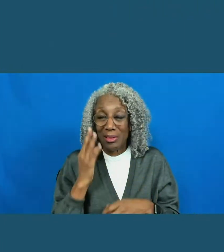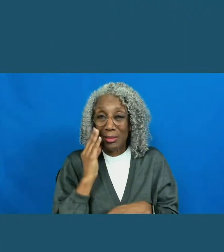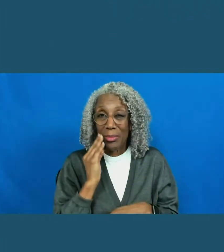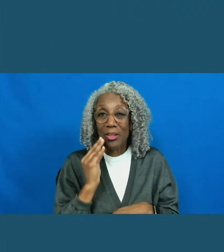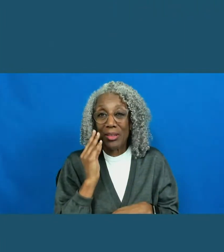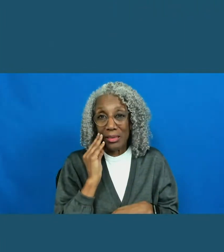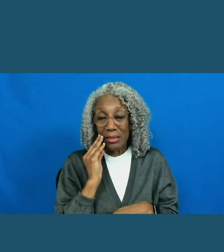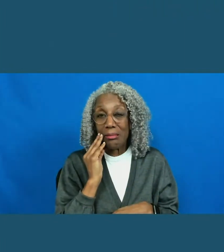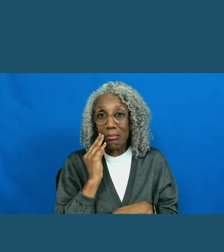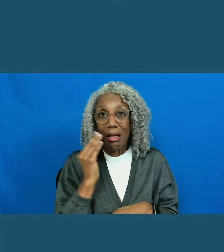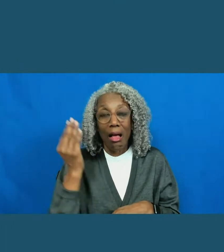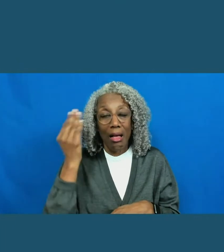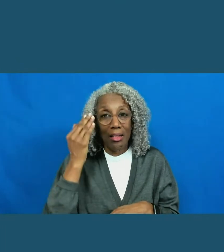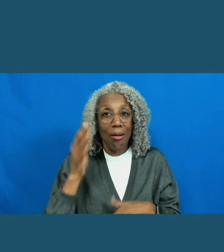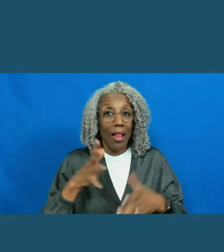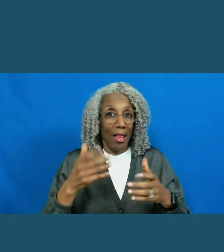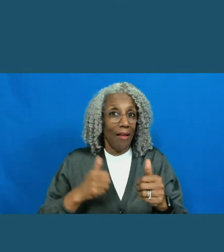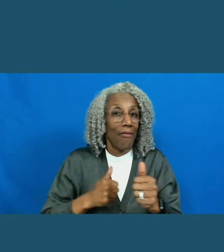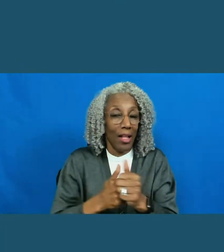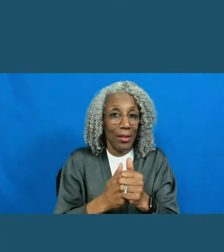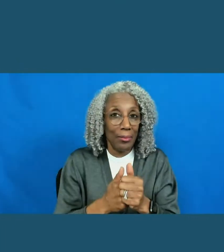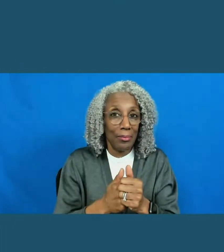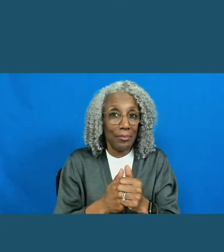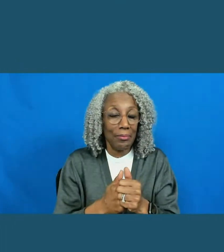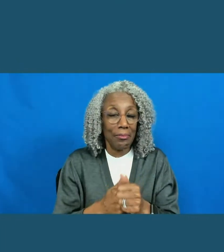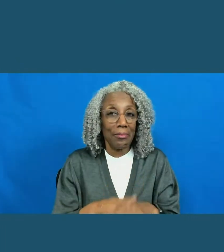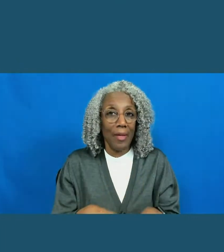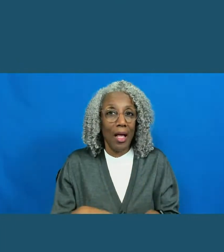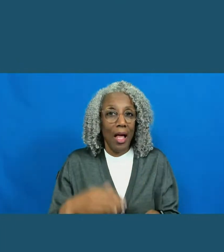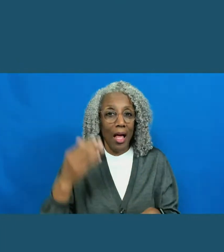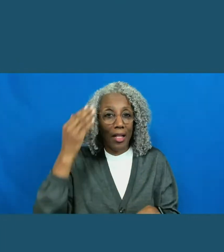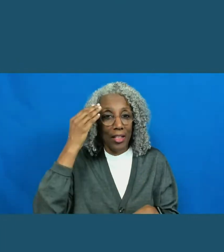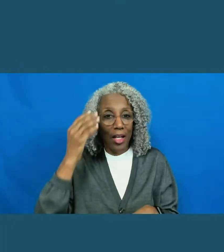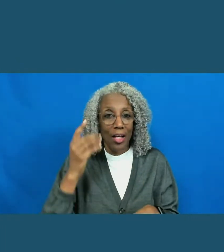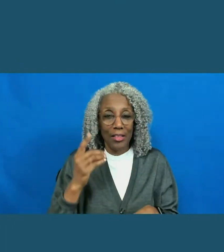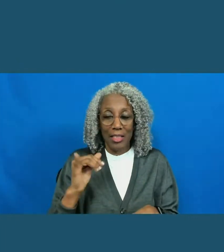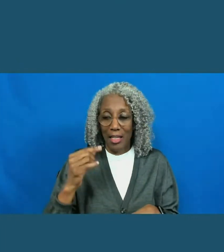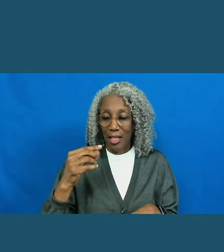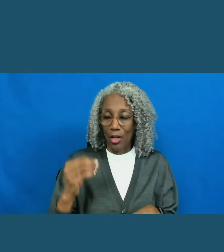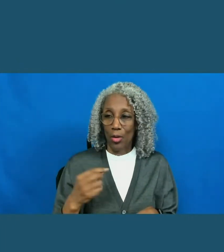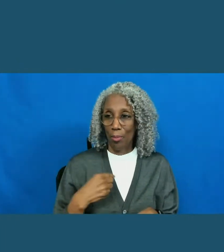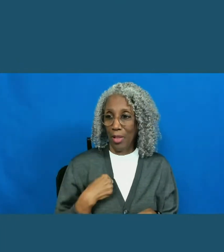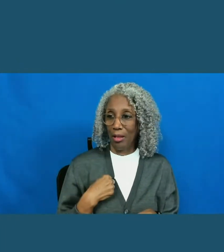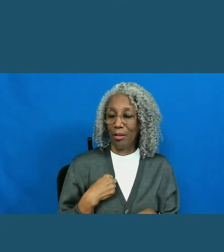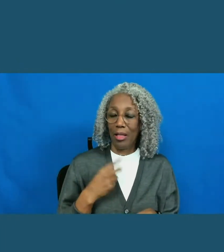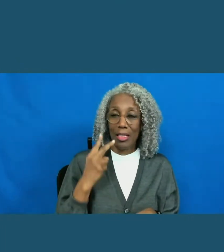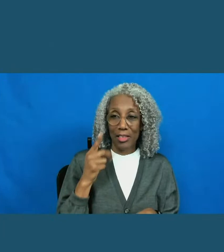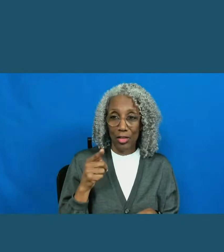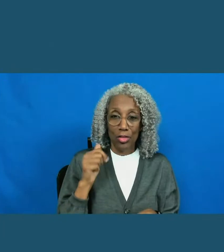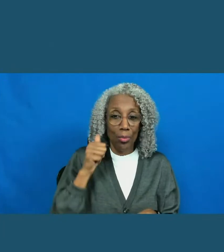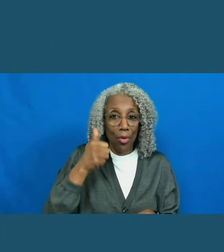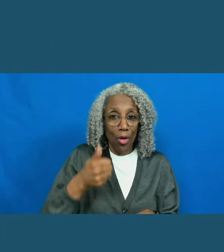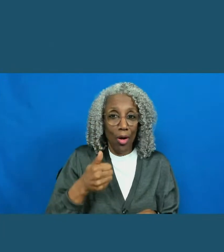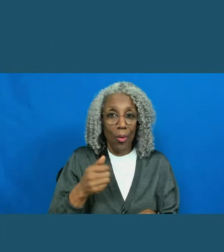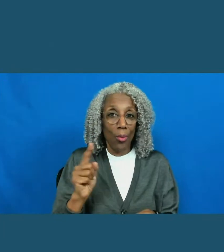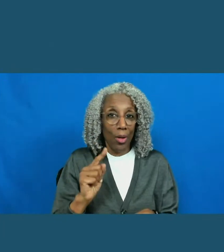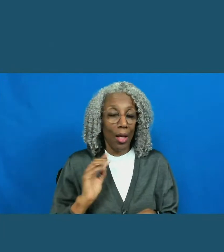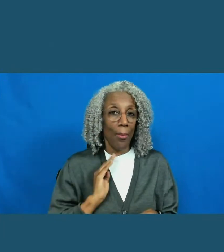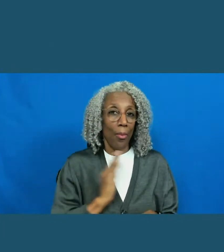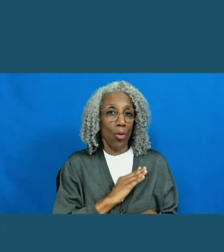emotional Experience. I know there's a lot of follow up. Uh